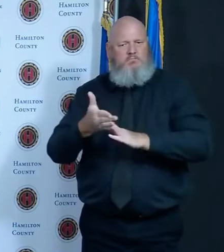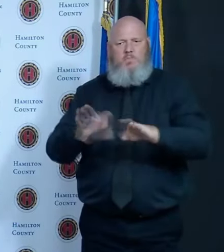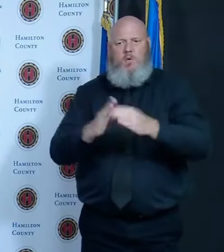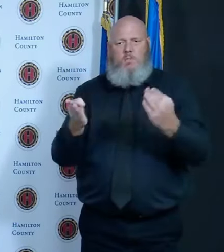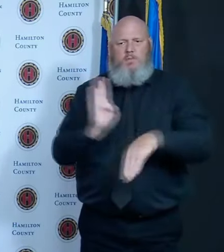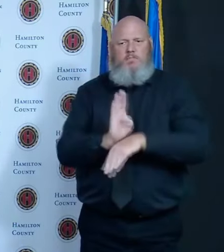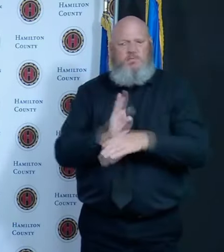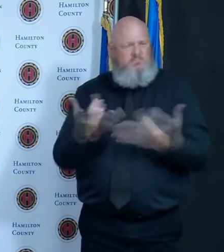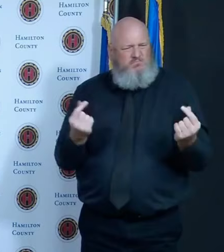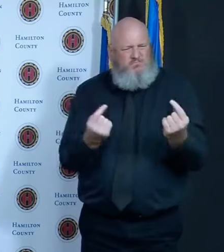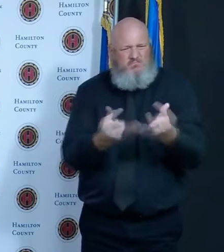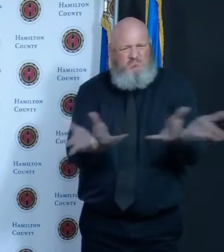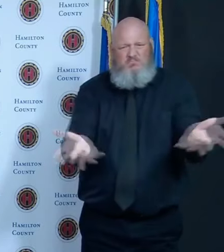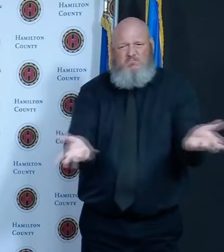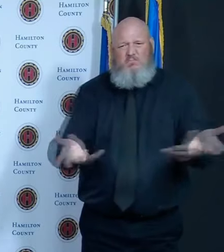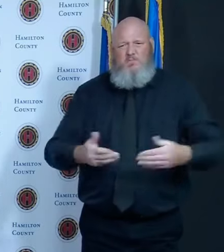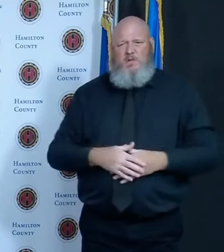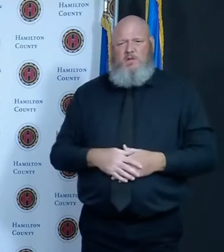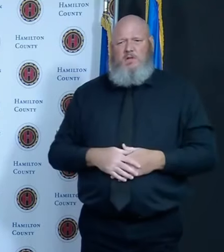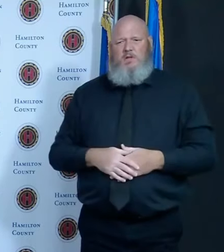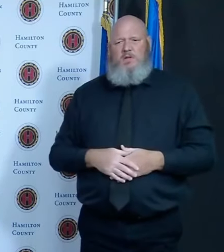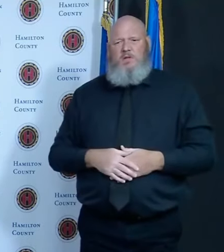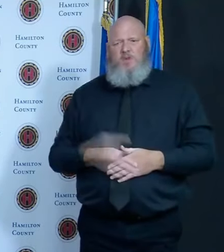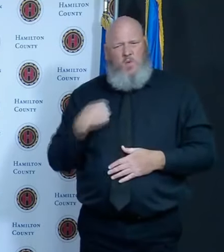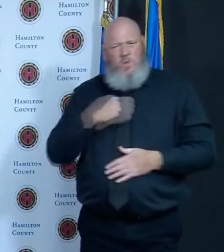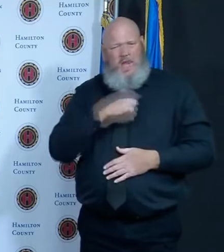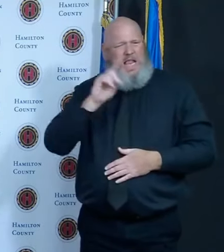implications of the flattened curve unless the criticism of what the data